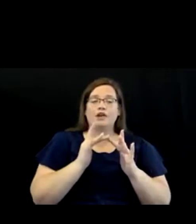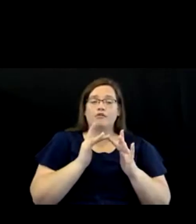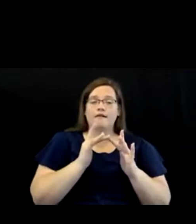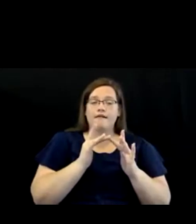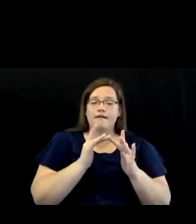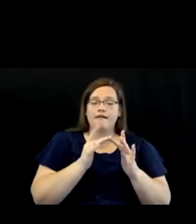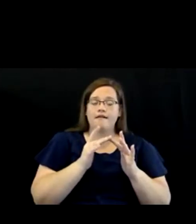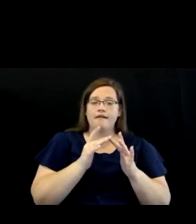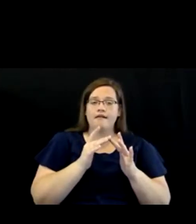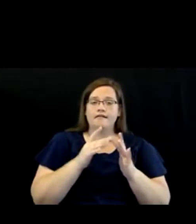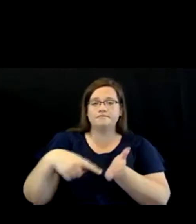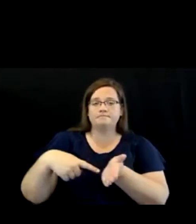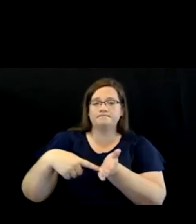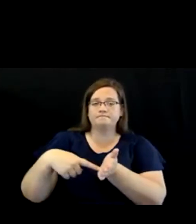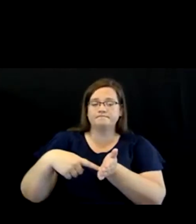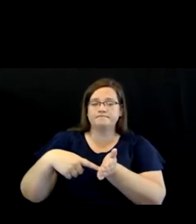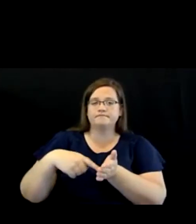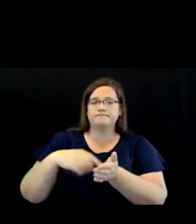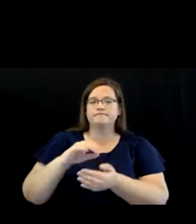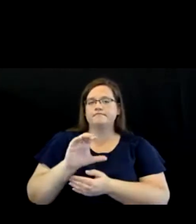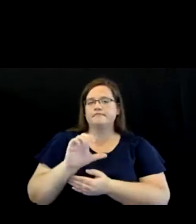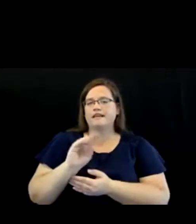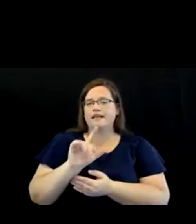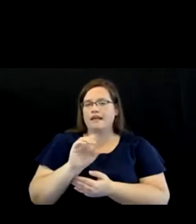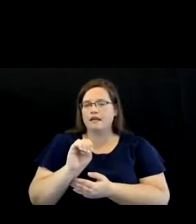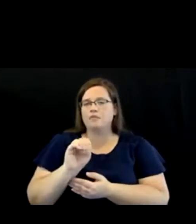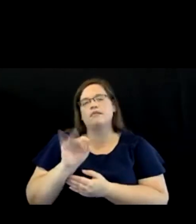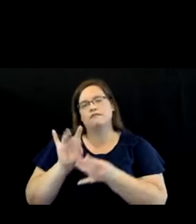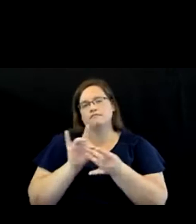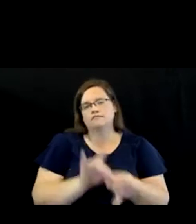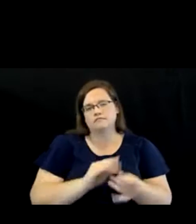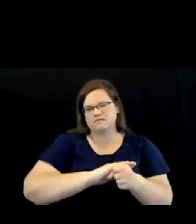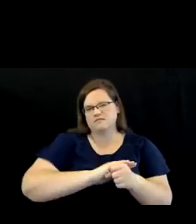, you know, your cable bill, as long as it's related to a COVID-19 need